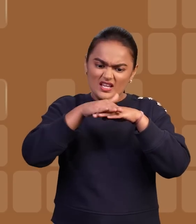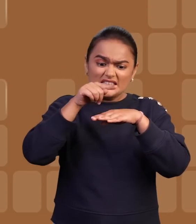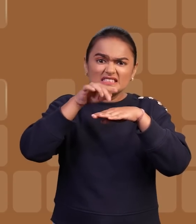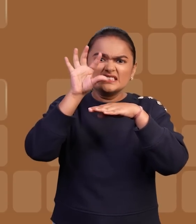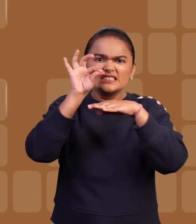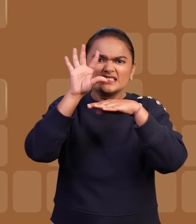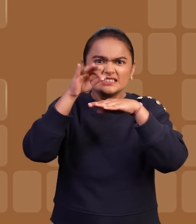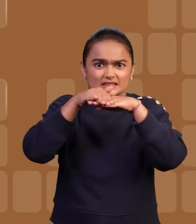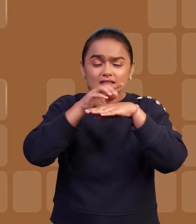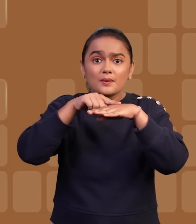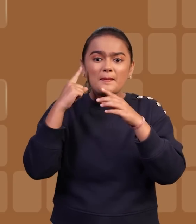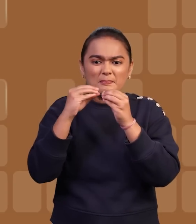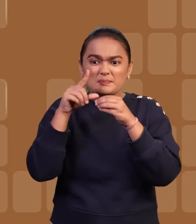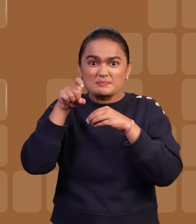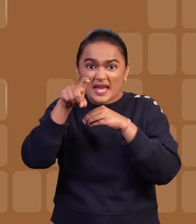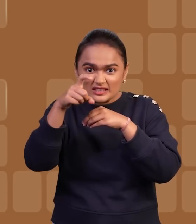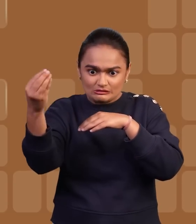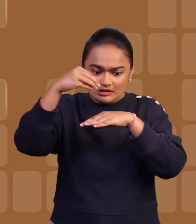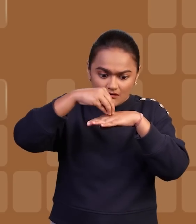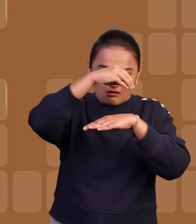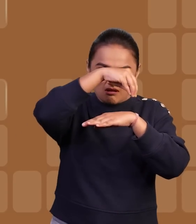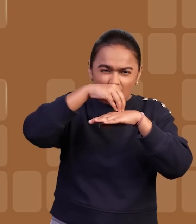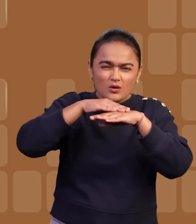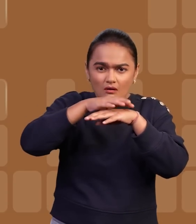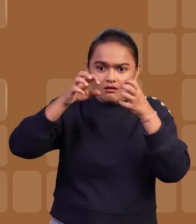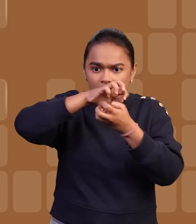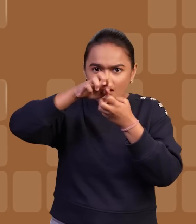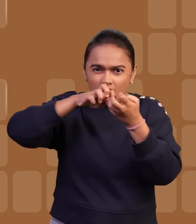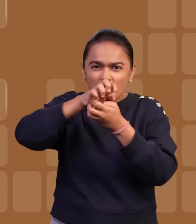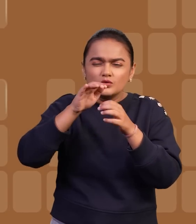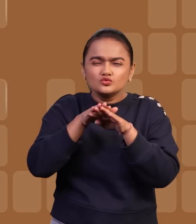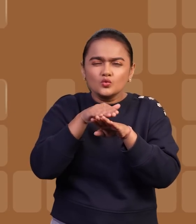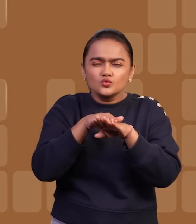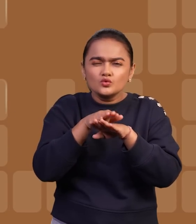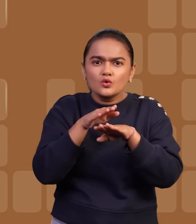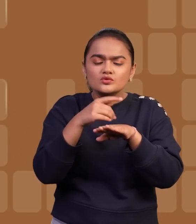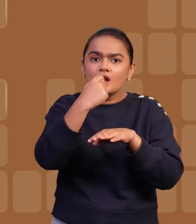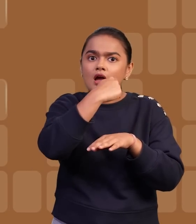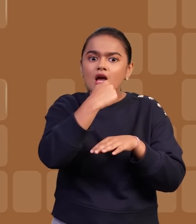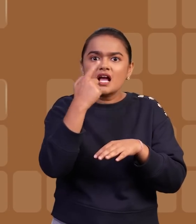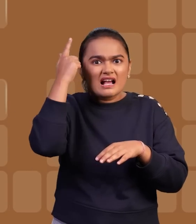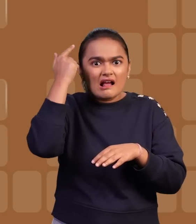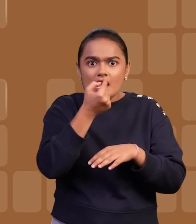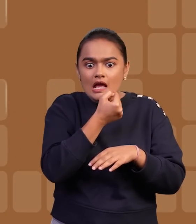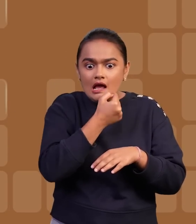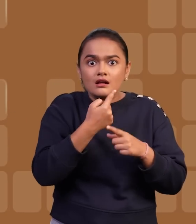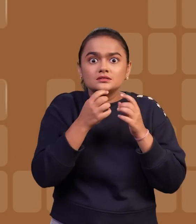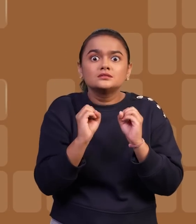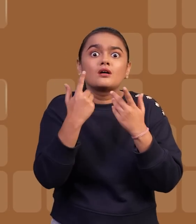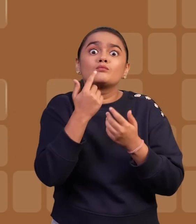It's a sticky layer that forms by combining with bacteria. And over time, it can lead to cavities and gum infections